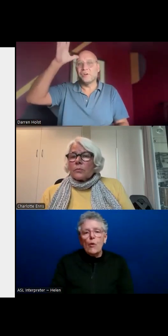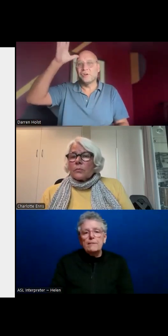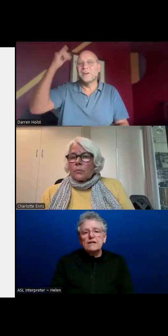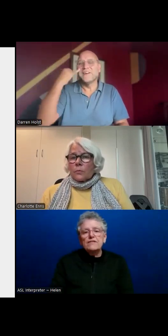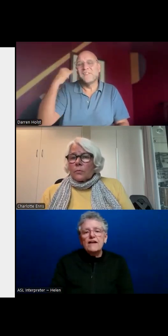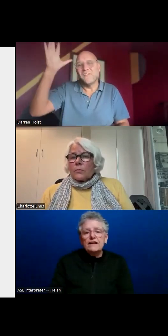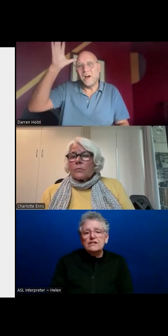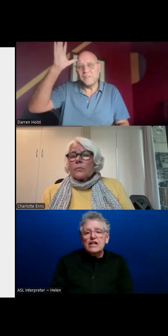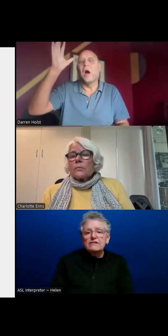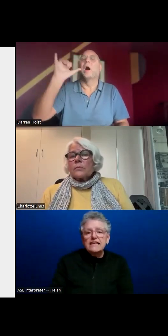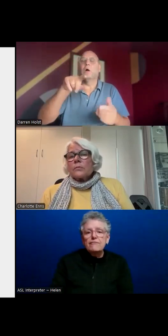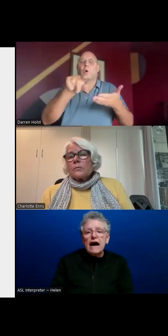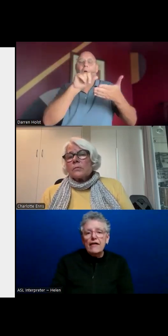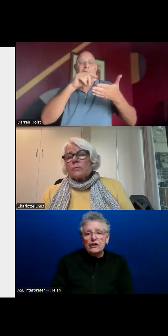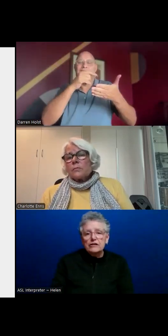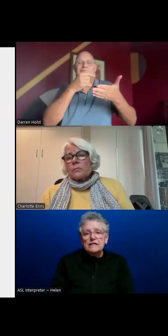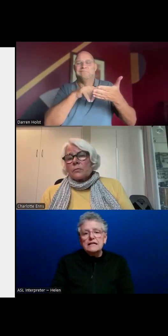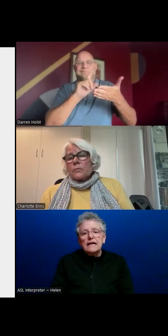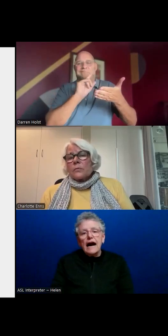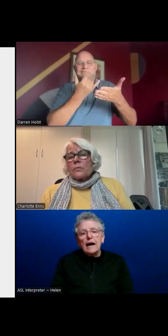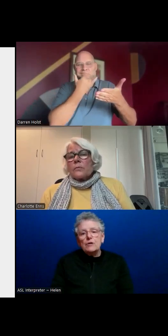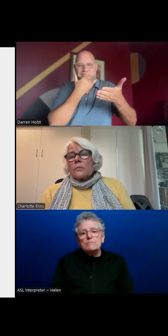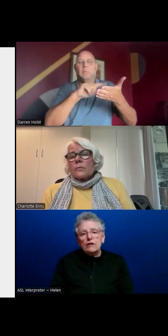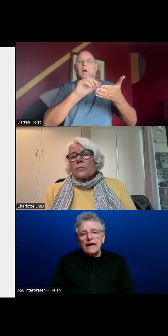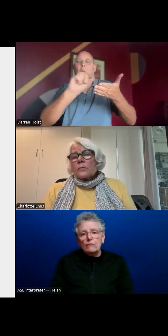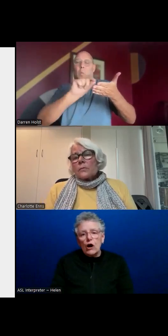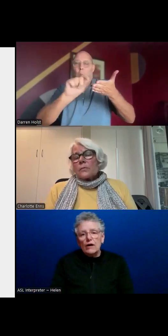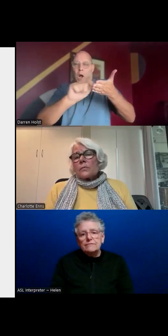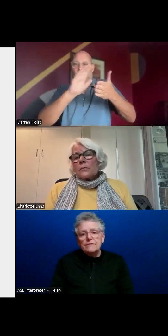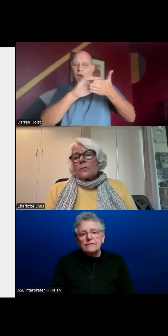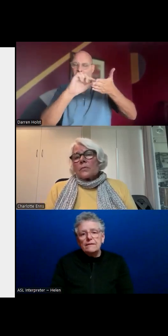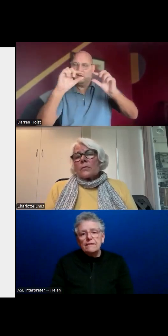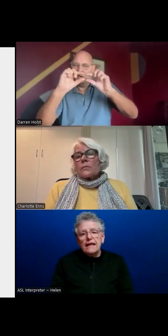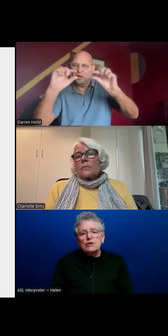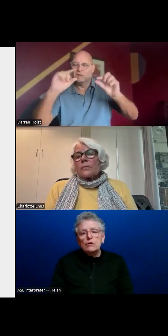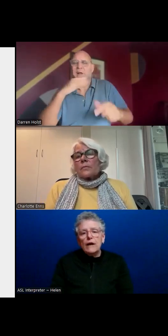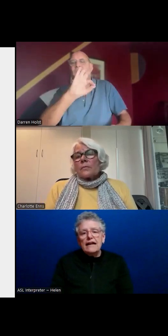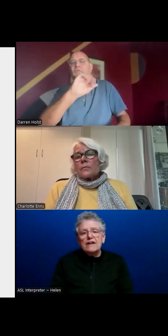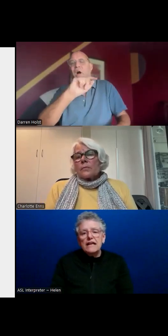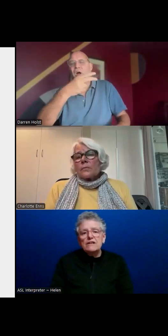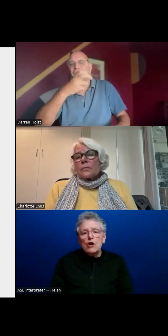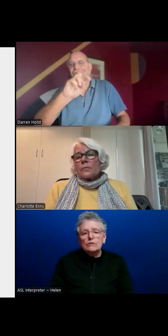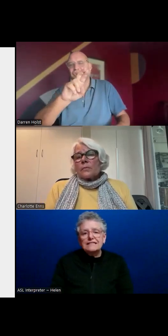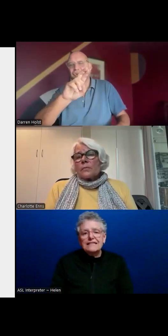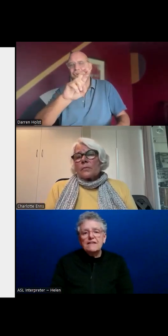It's a picture of a boy. But if the child said father, you would mark that wrong and you would write in the note